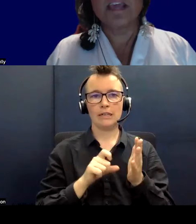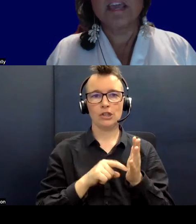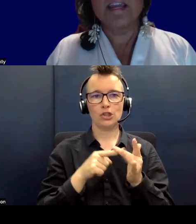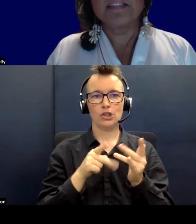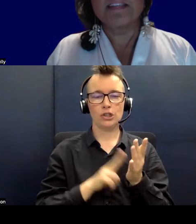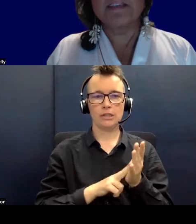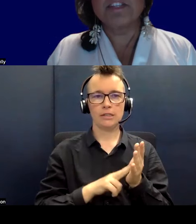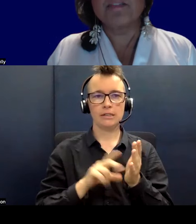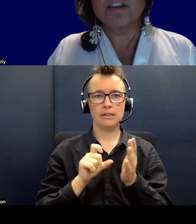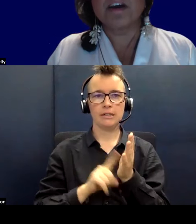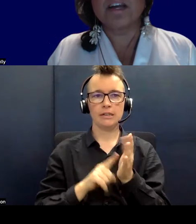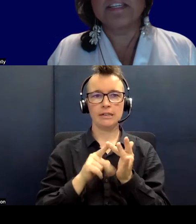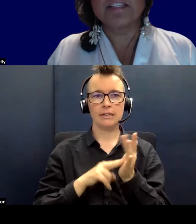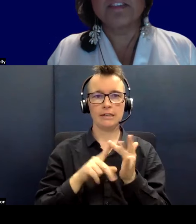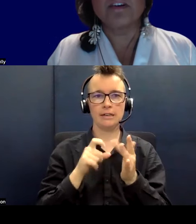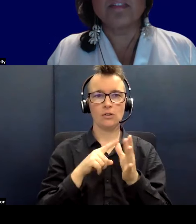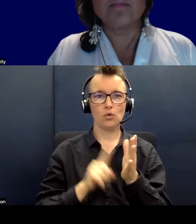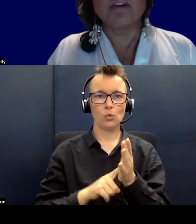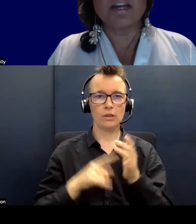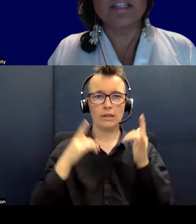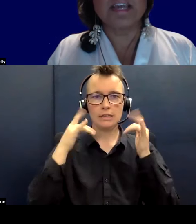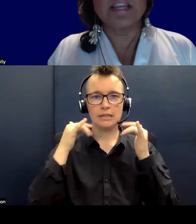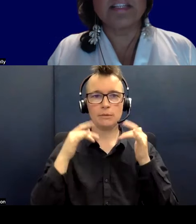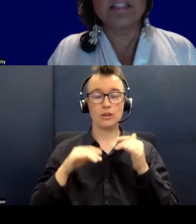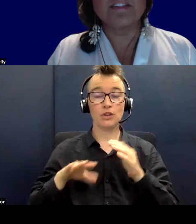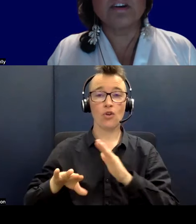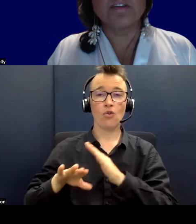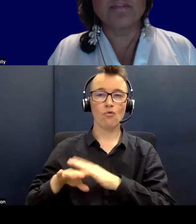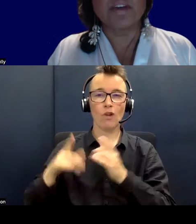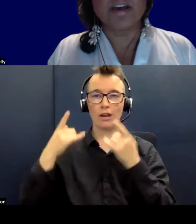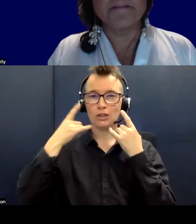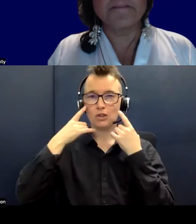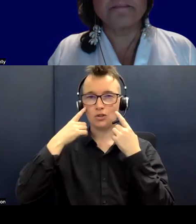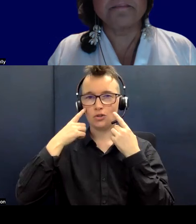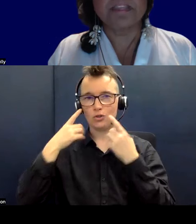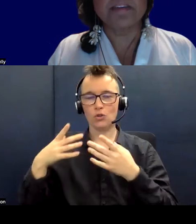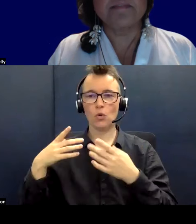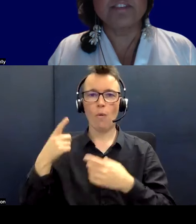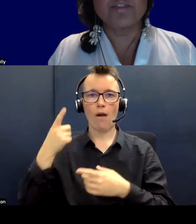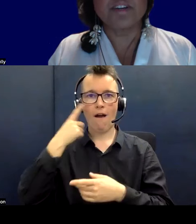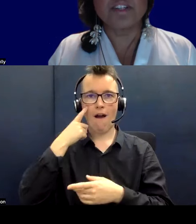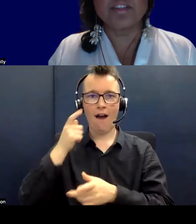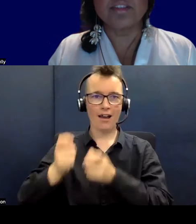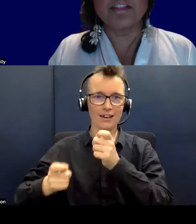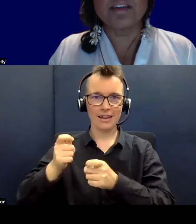It has an image of an eye test on the right and a list of visual functions on the left.